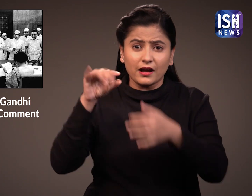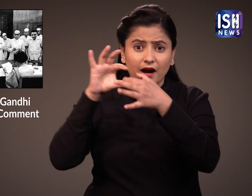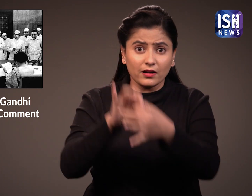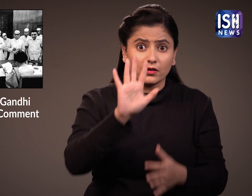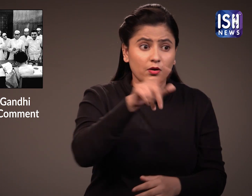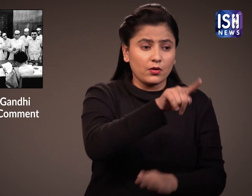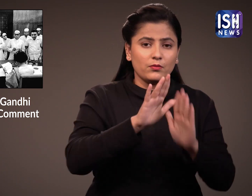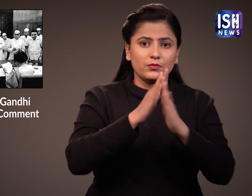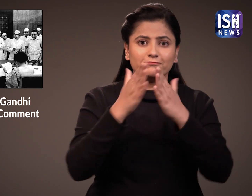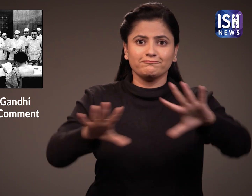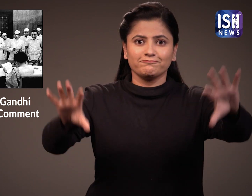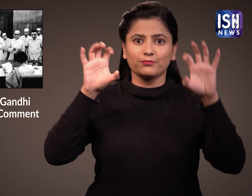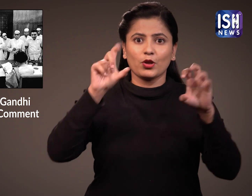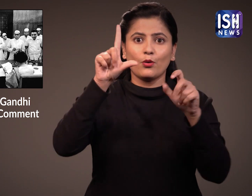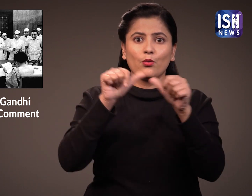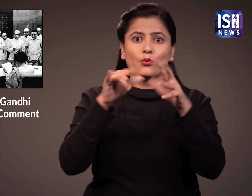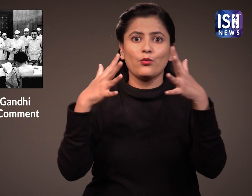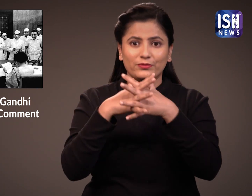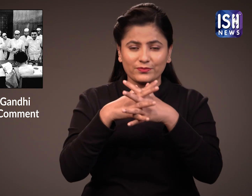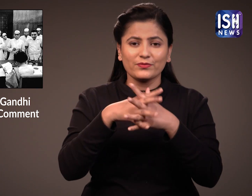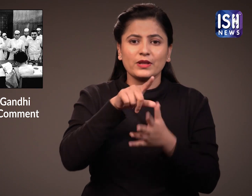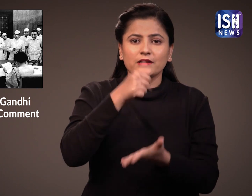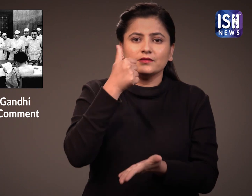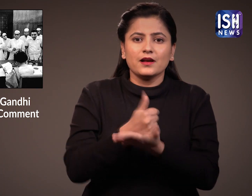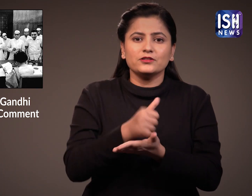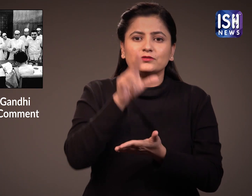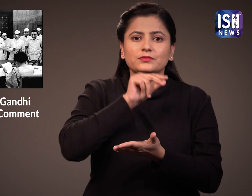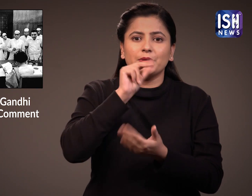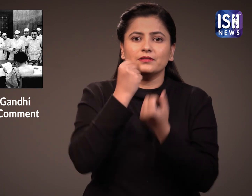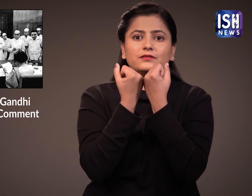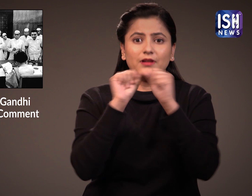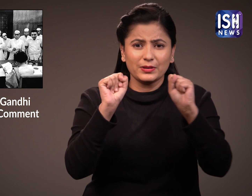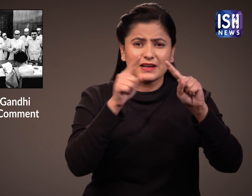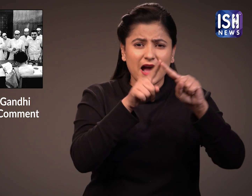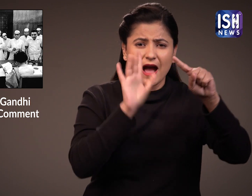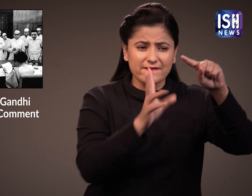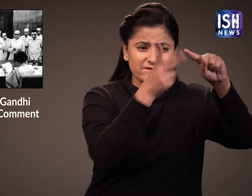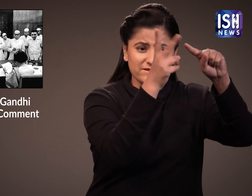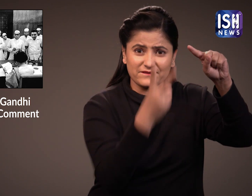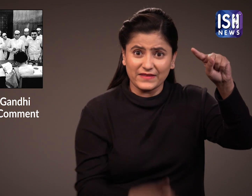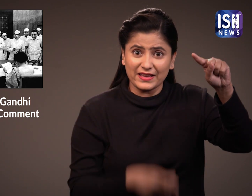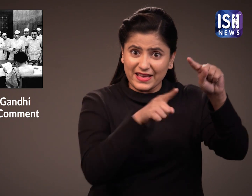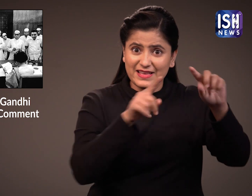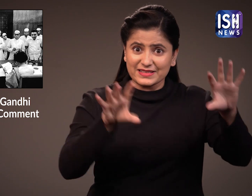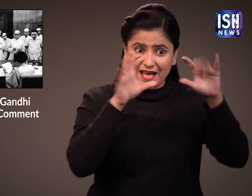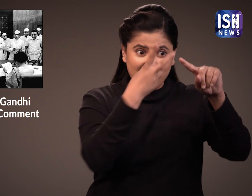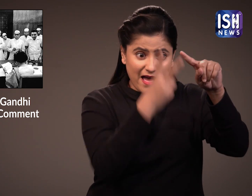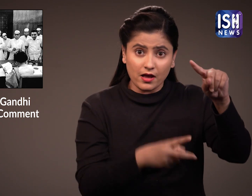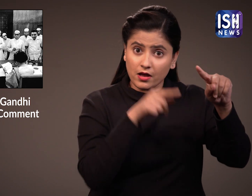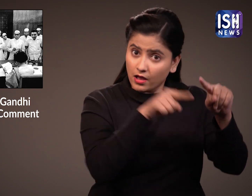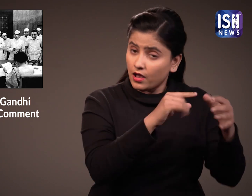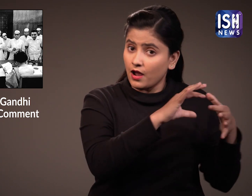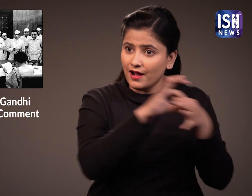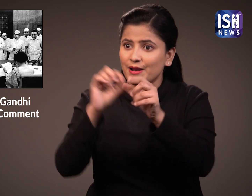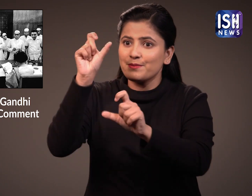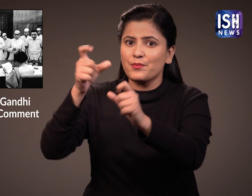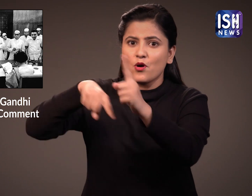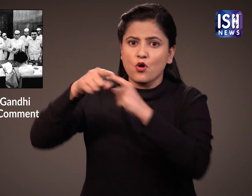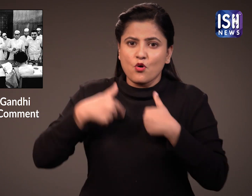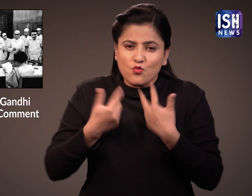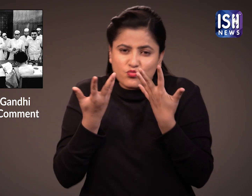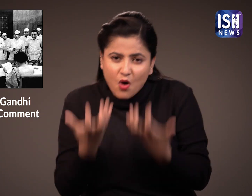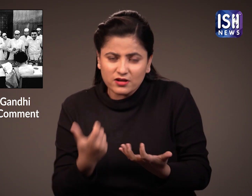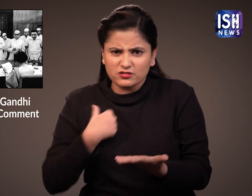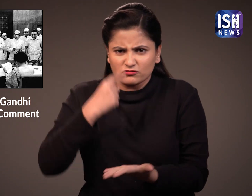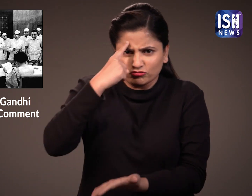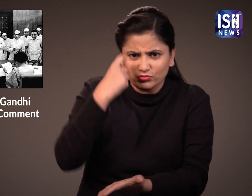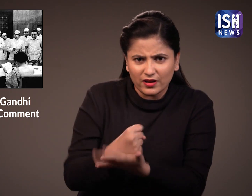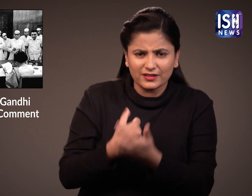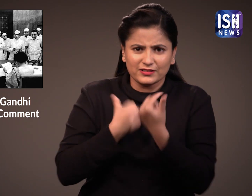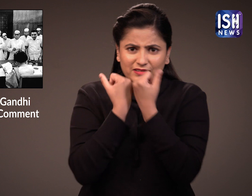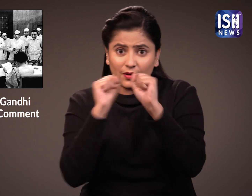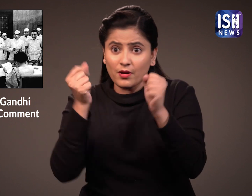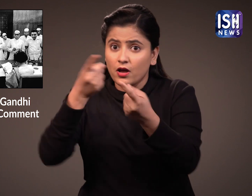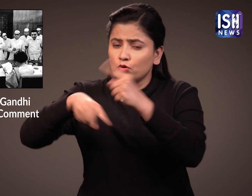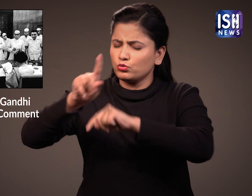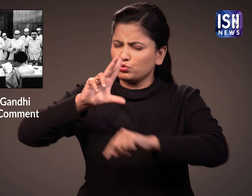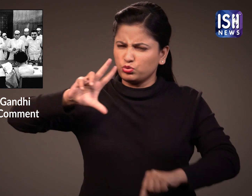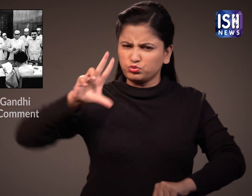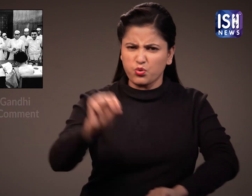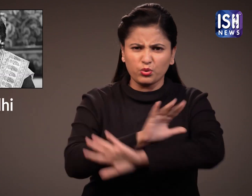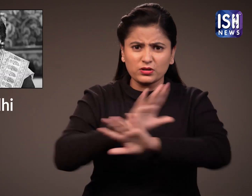During that time, constitutional rights and freedom were suspended.